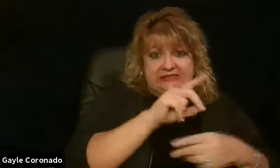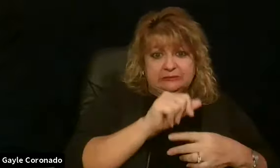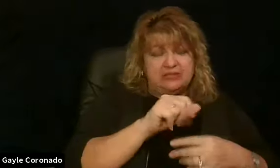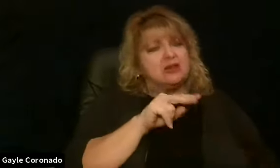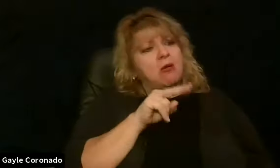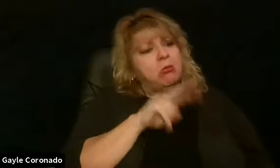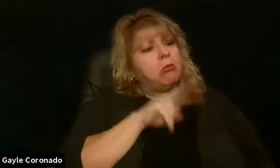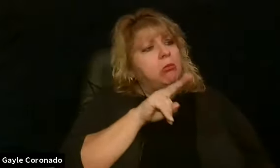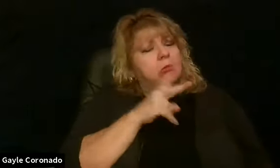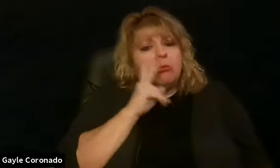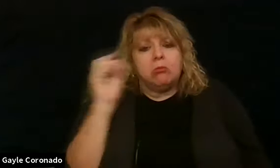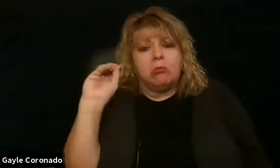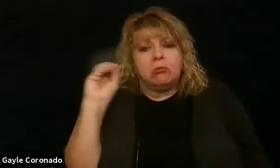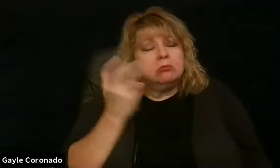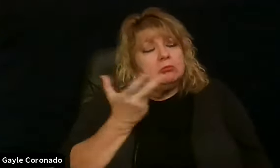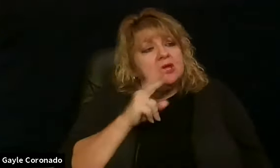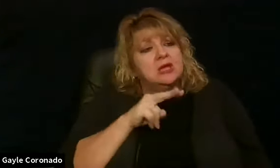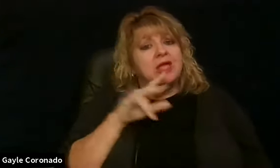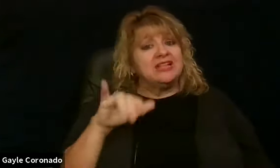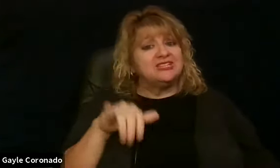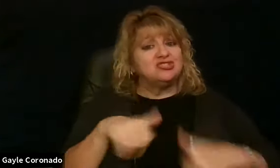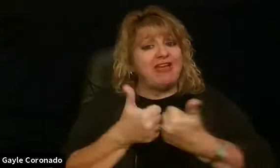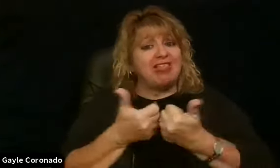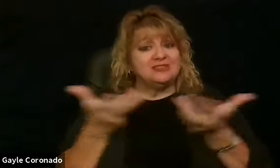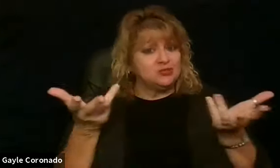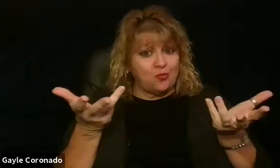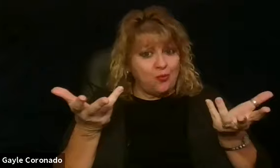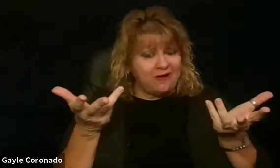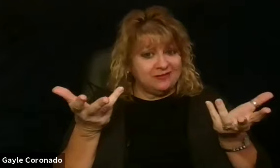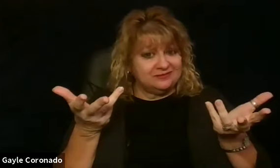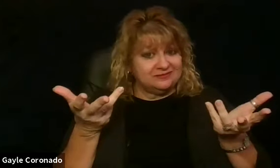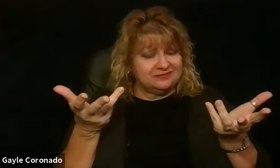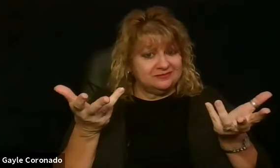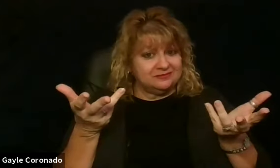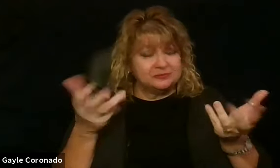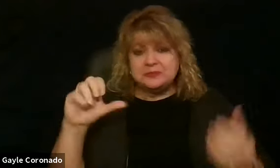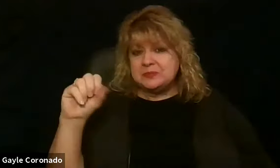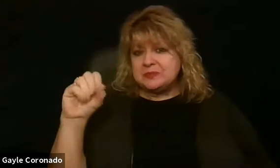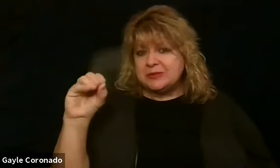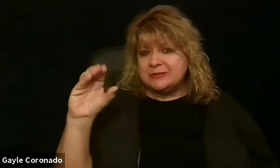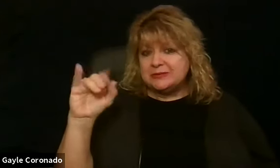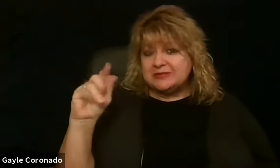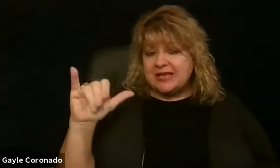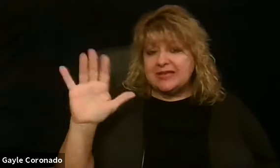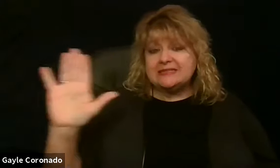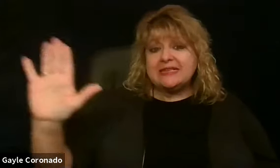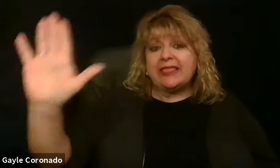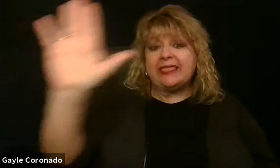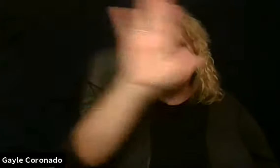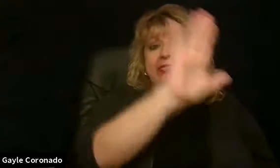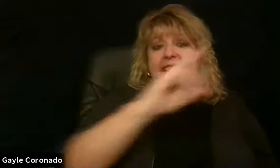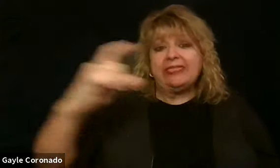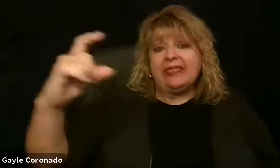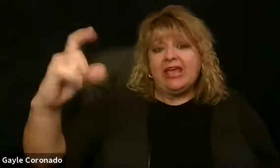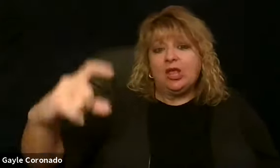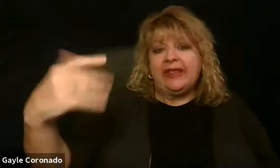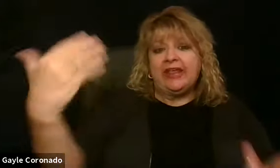I think the biggest challenge is society's need for proof.